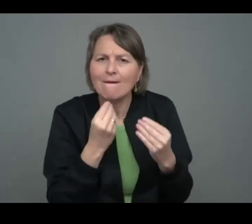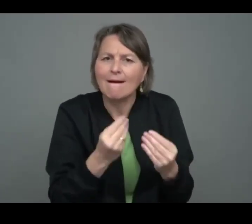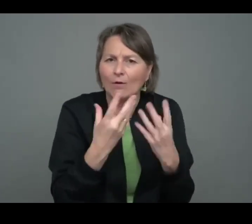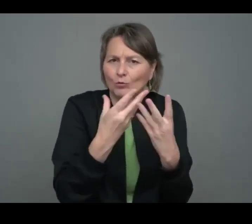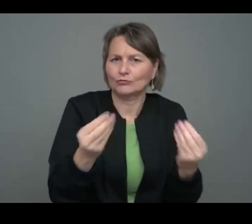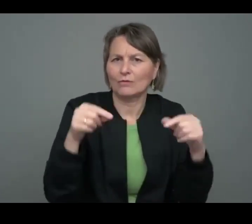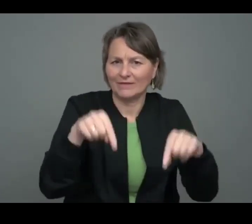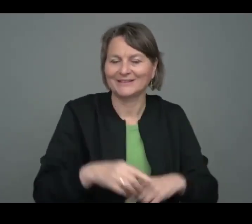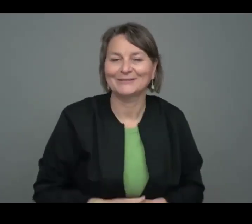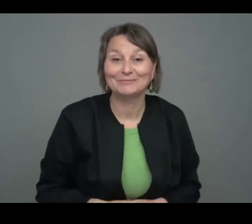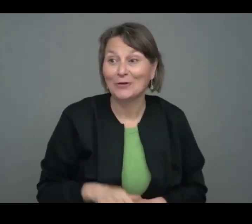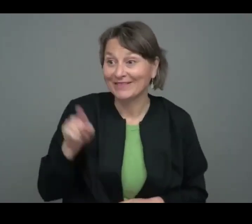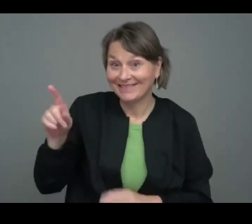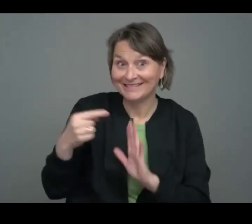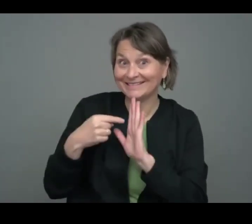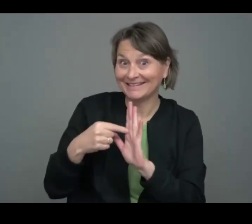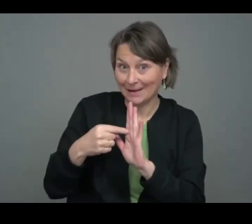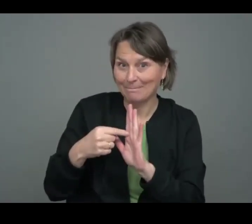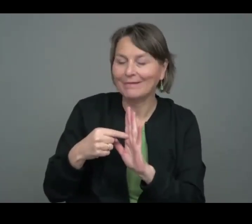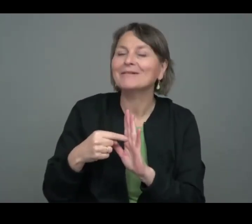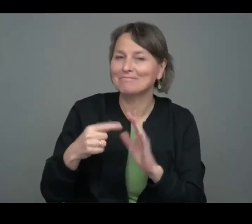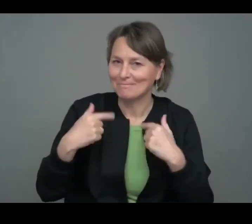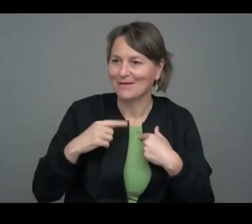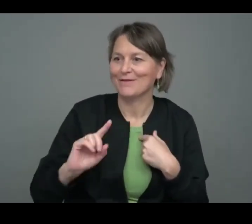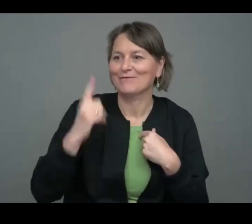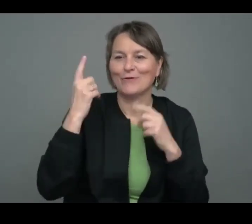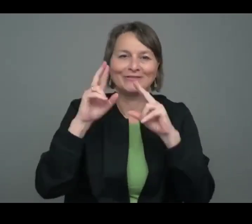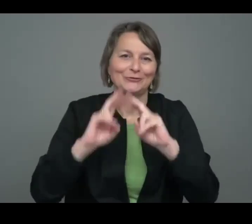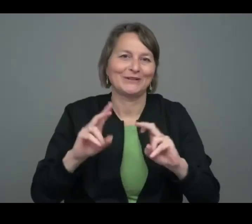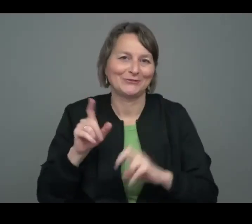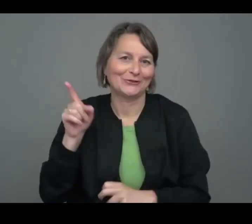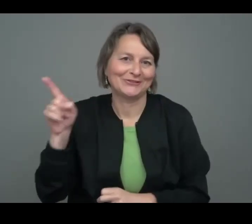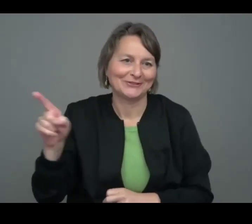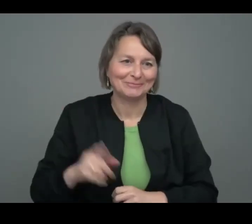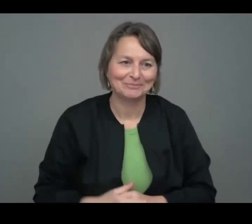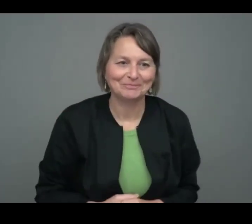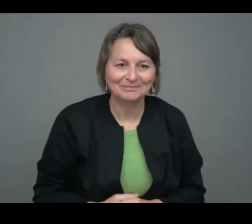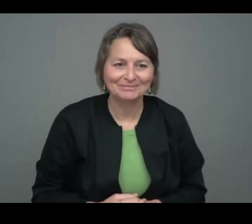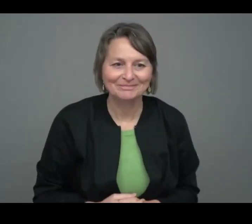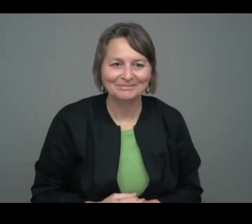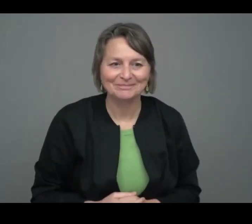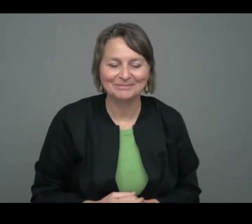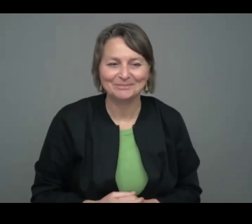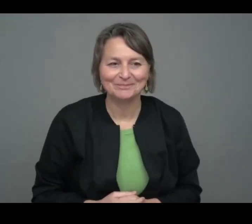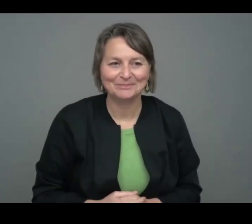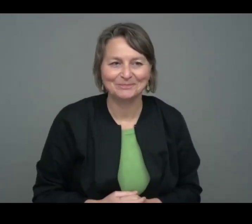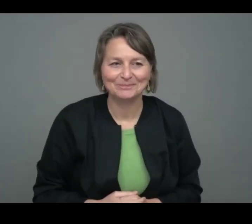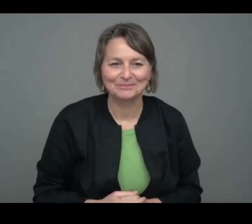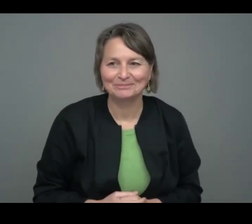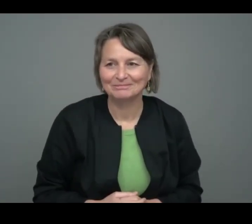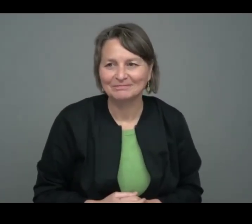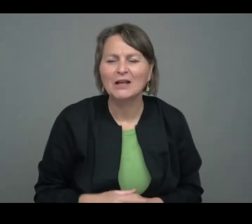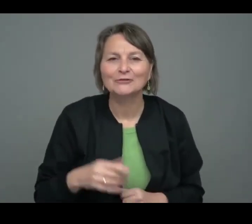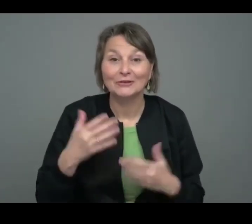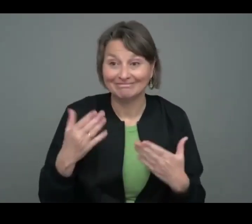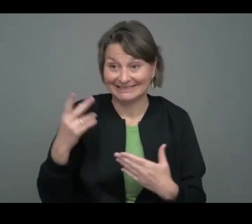on TV settings. So we had many things to think about and solve. This is my first research